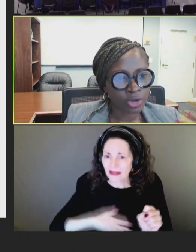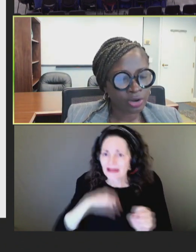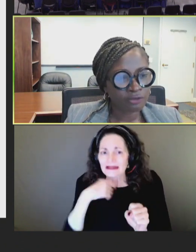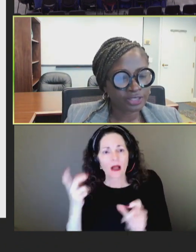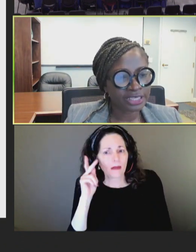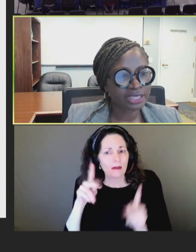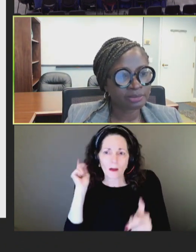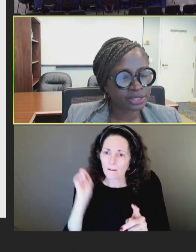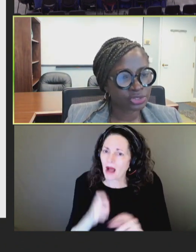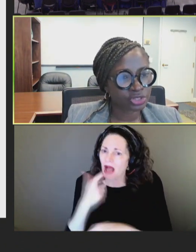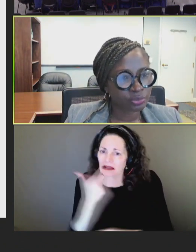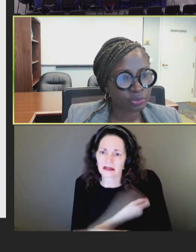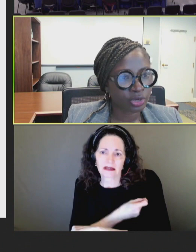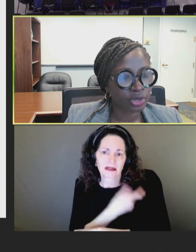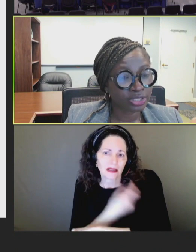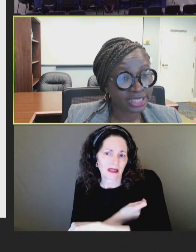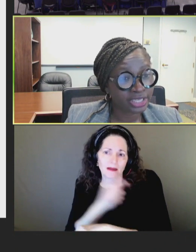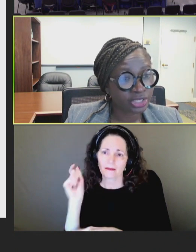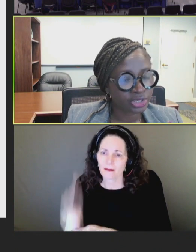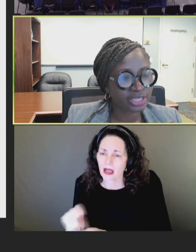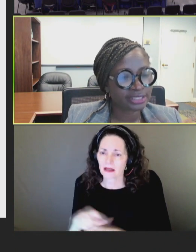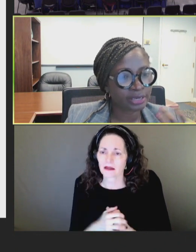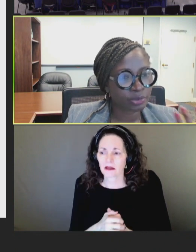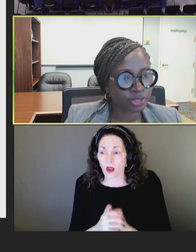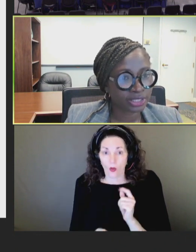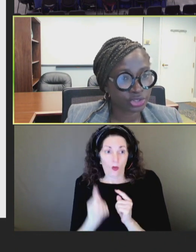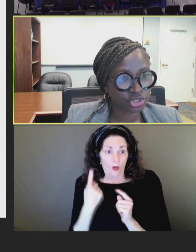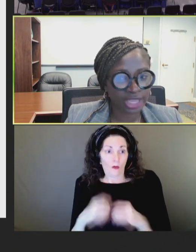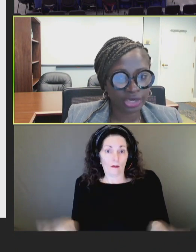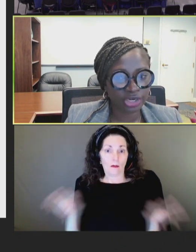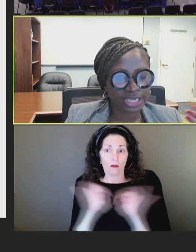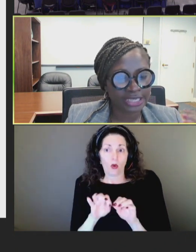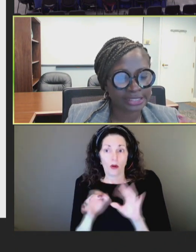One of the key messages we want, or the key learnings that we wanted to share is